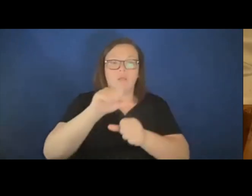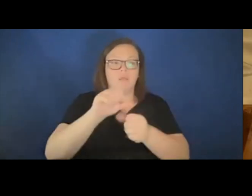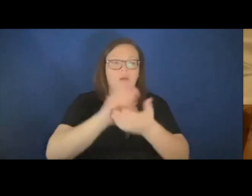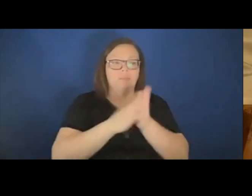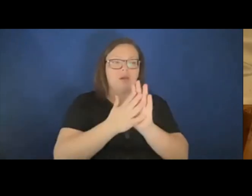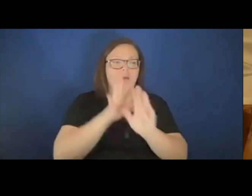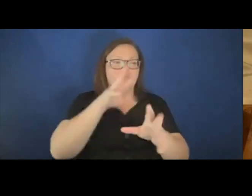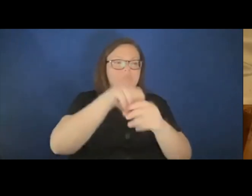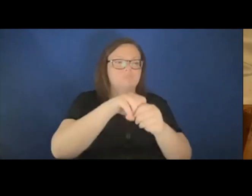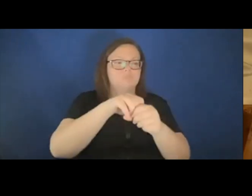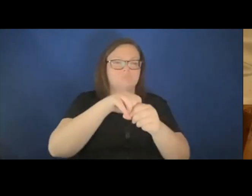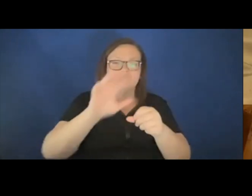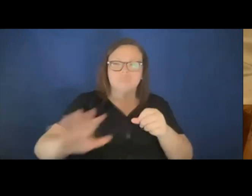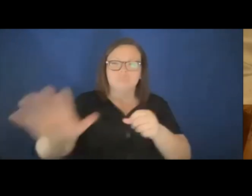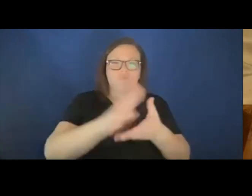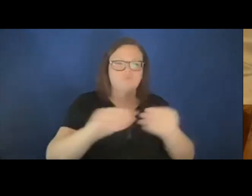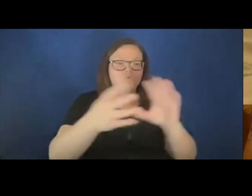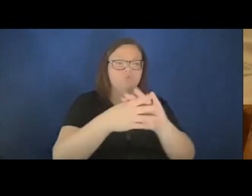of each other’s stories, a desperate reaching